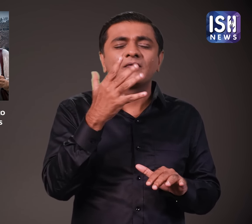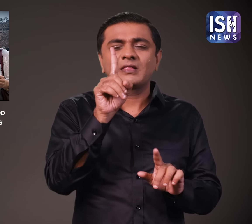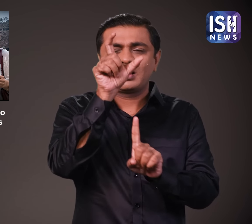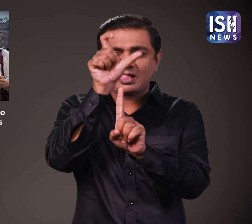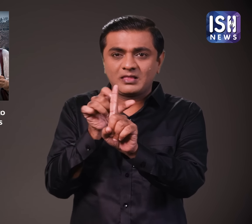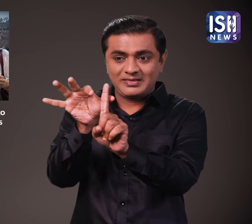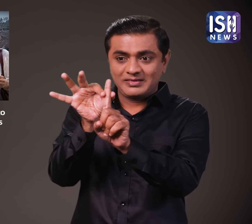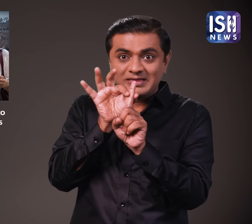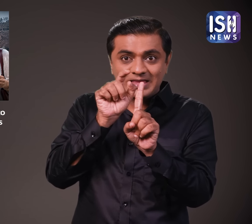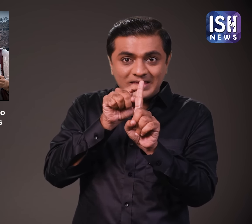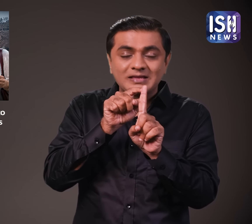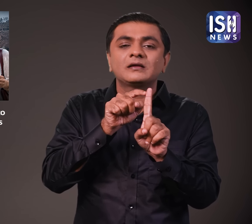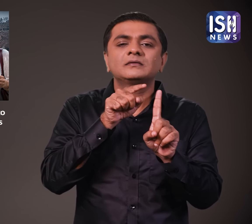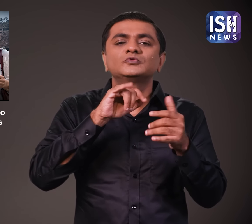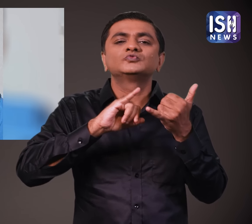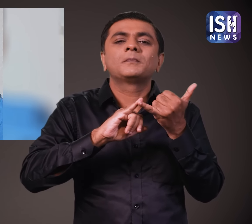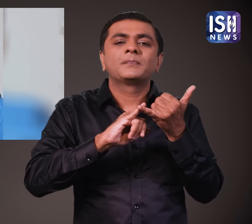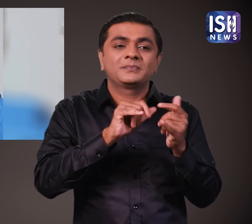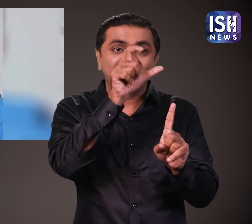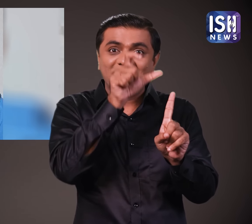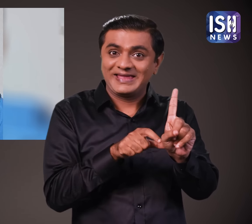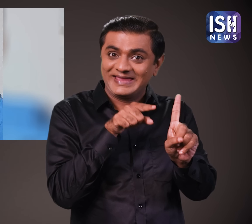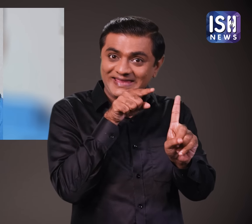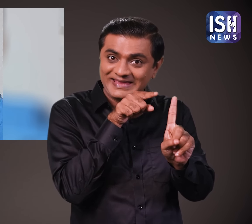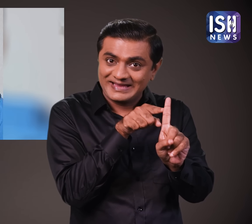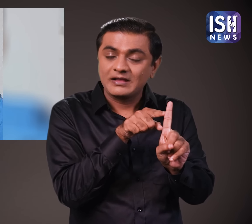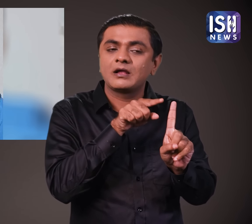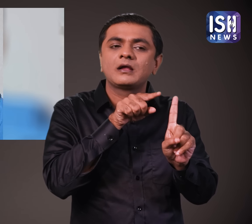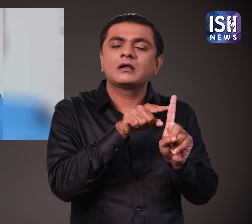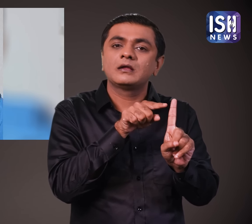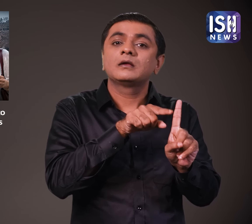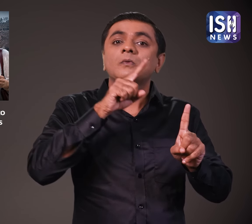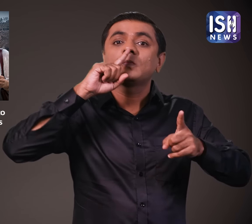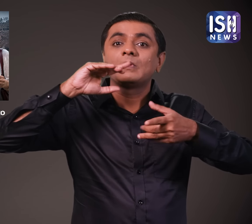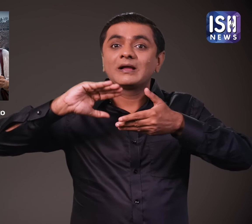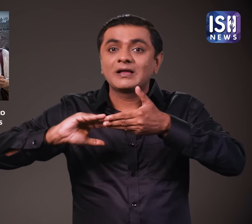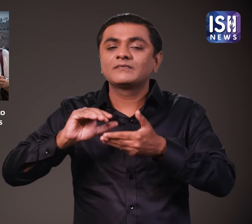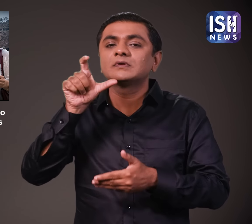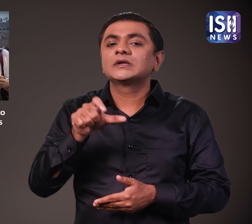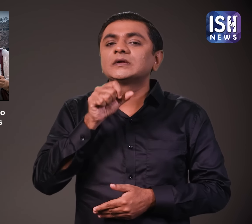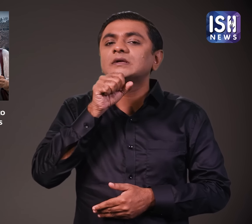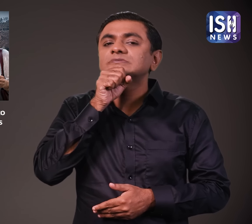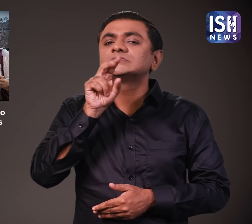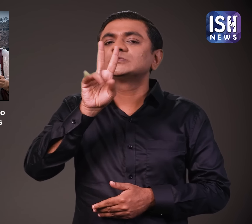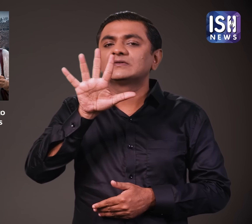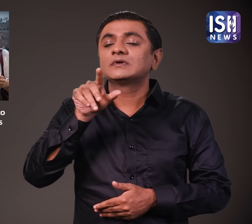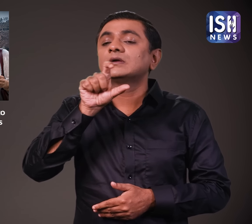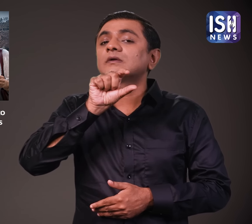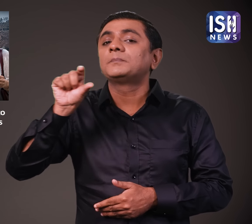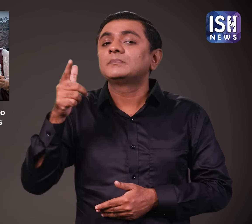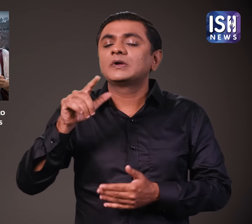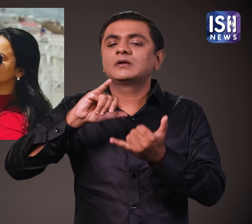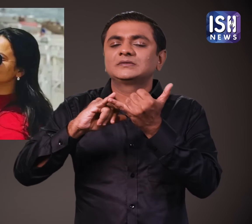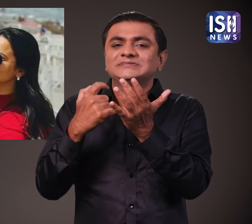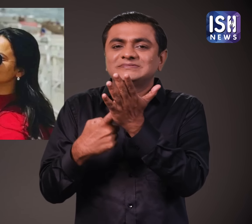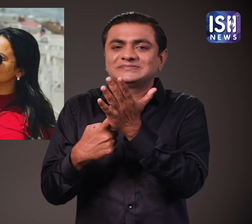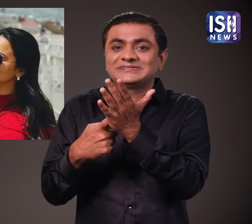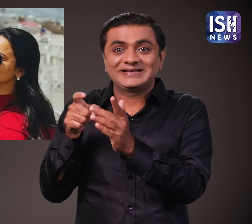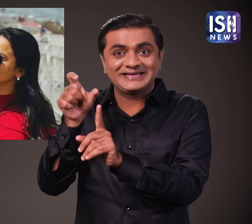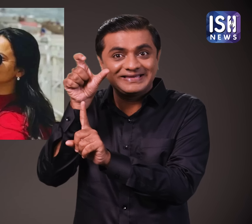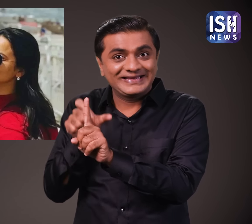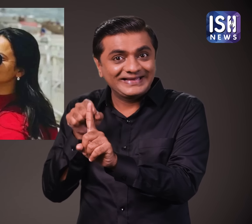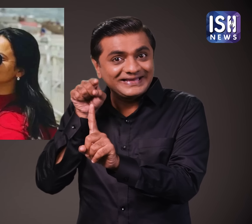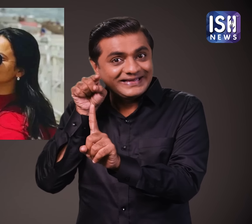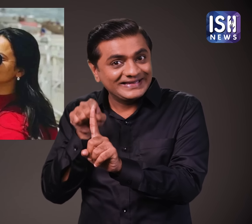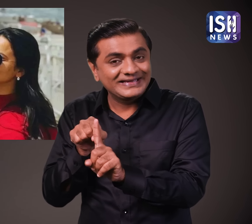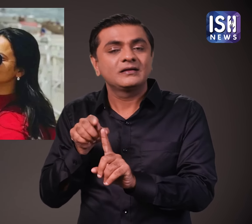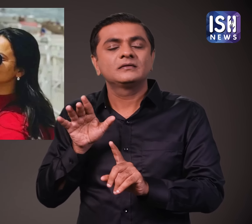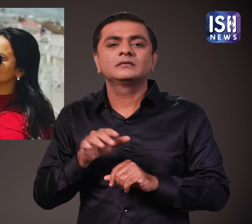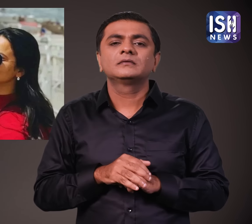Reportedly, 25-year-old Shreya Rai is the wife of Shubham Kumar, one of the five personnel who lost his life in the accident.